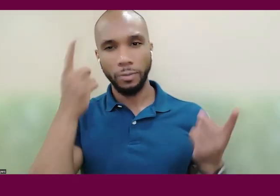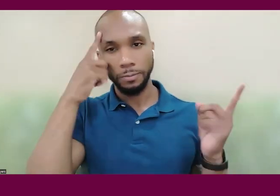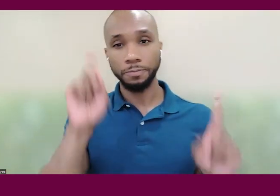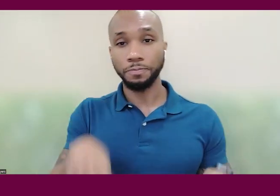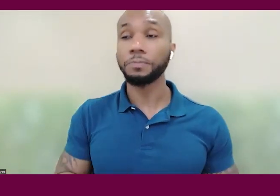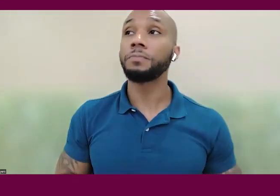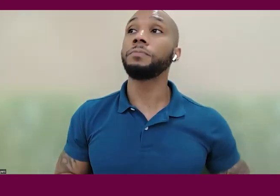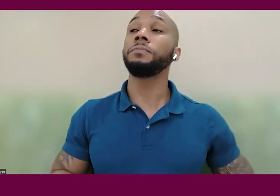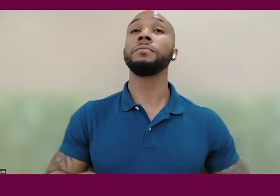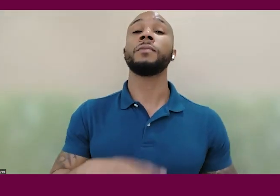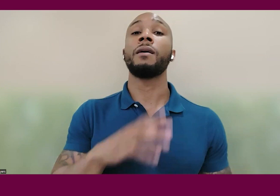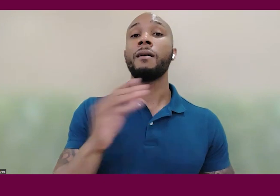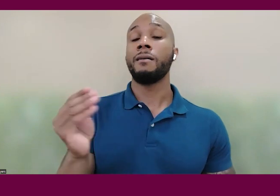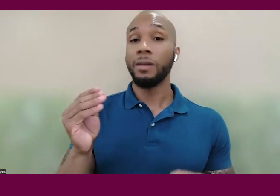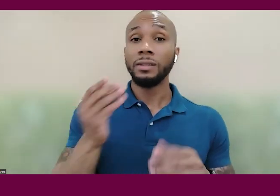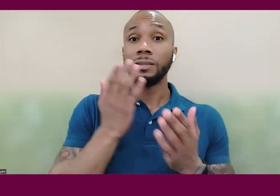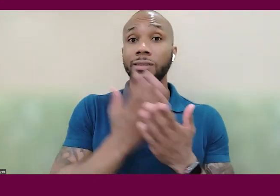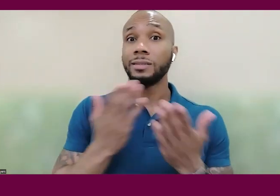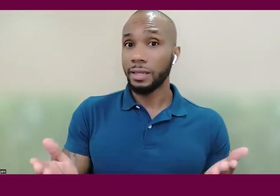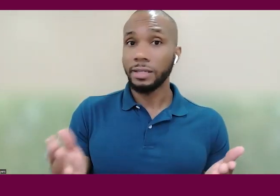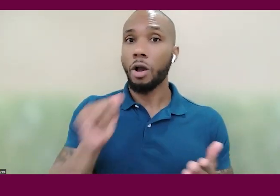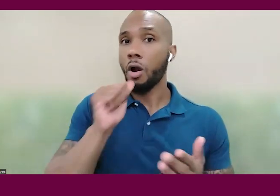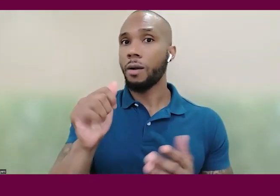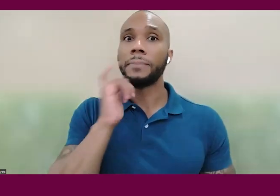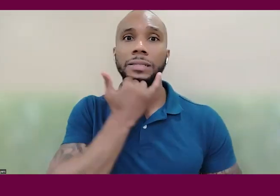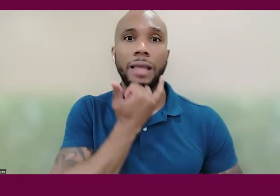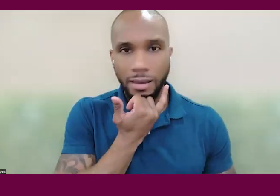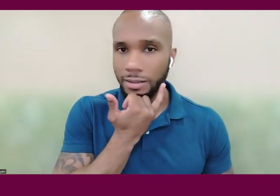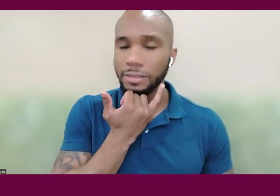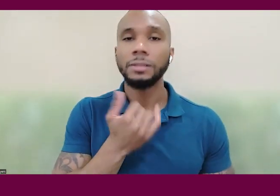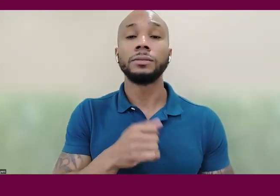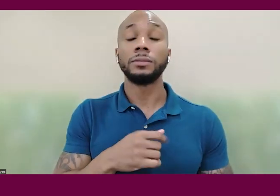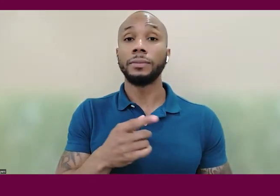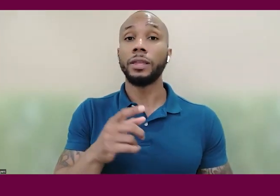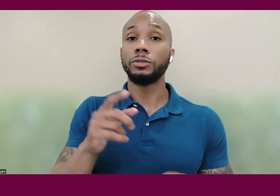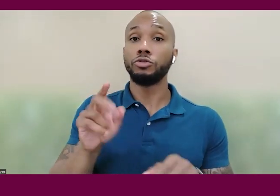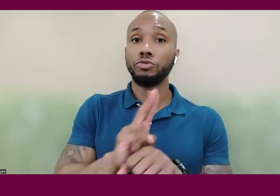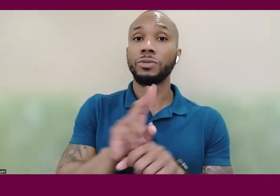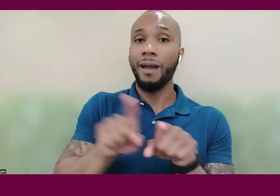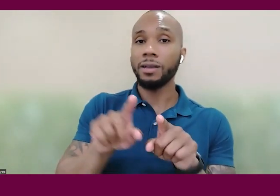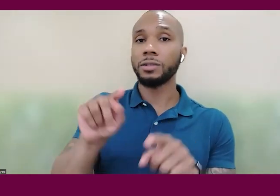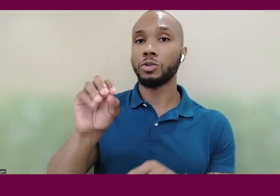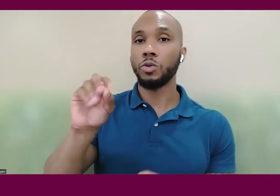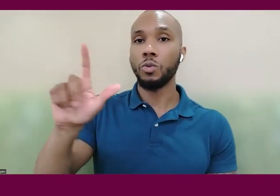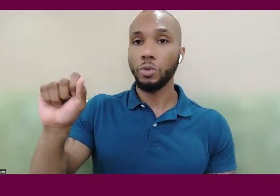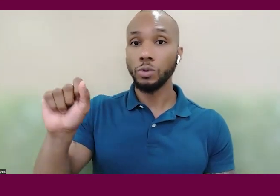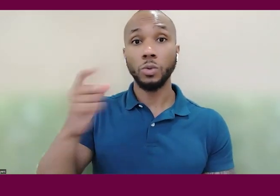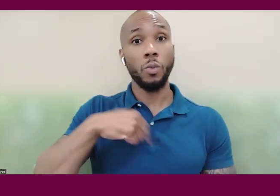Absolutely. These things aren't mistakes. These things are tools. I think we all use tools.